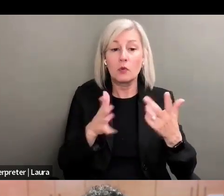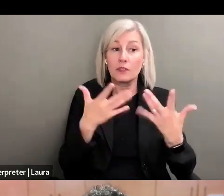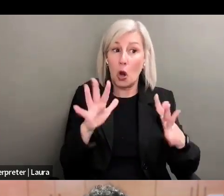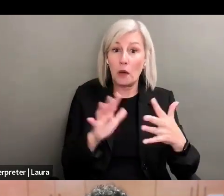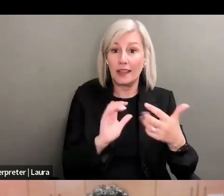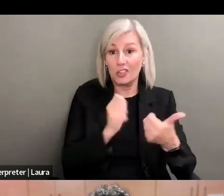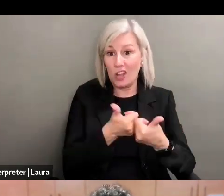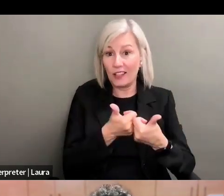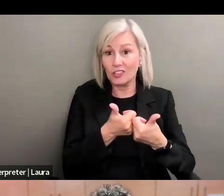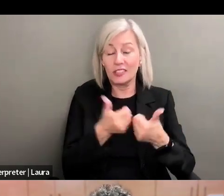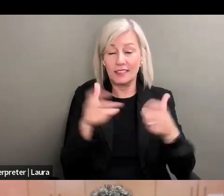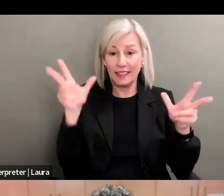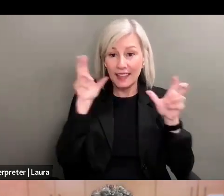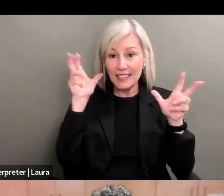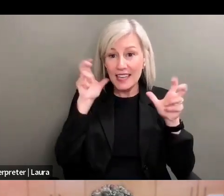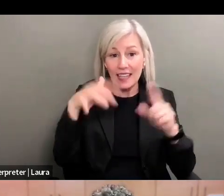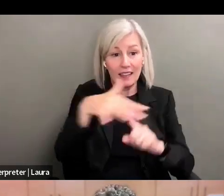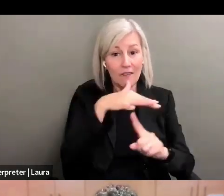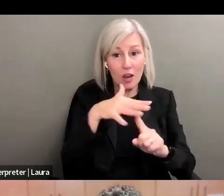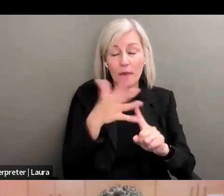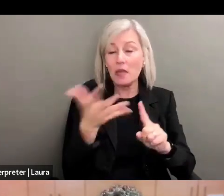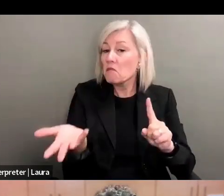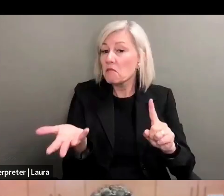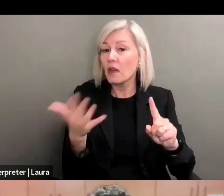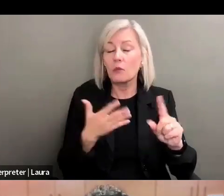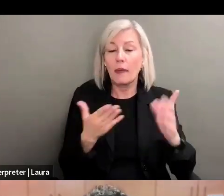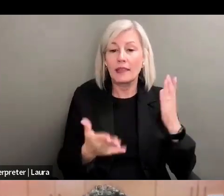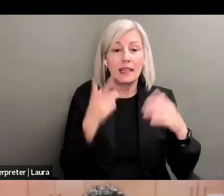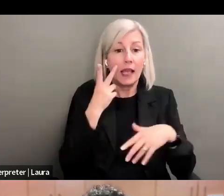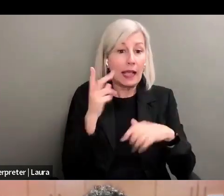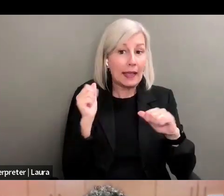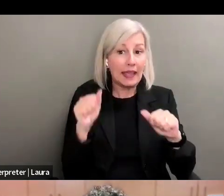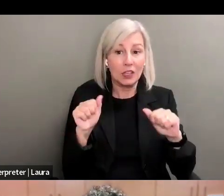environment, you can you could try to see can you just do it in quiet and